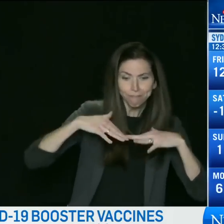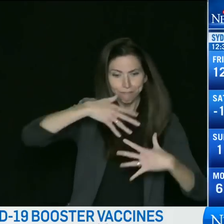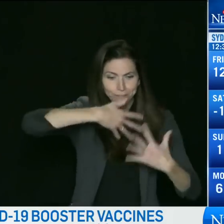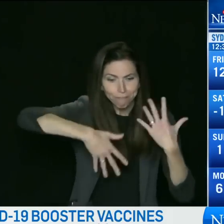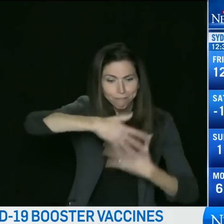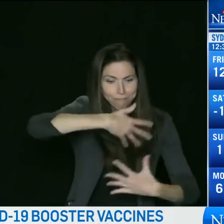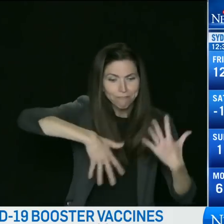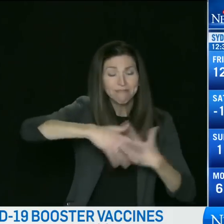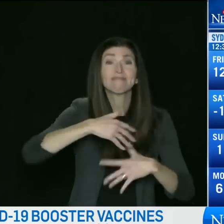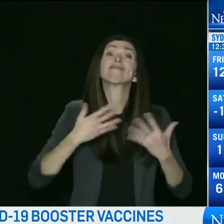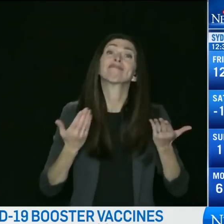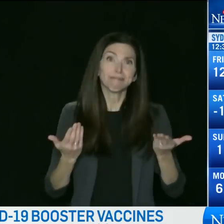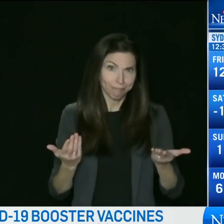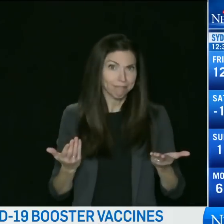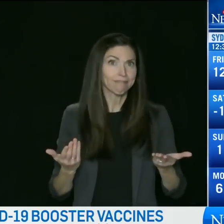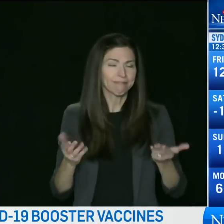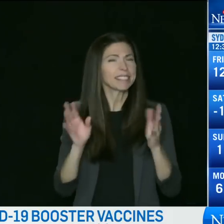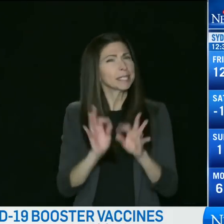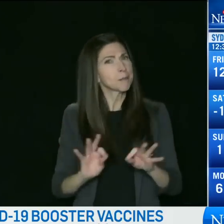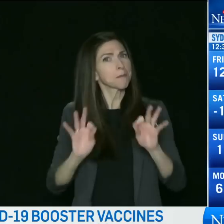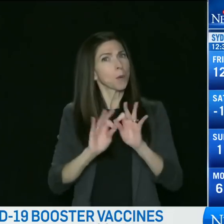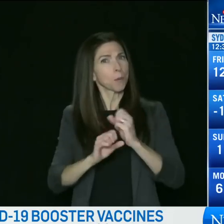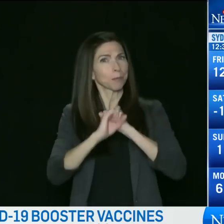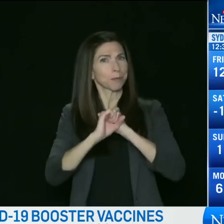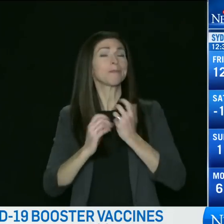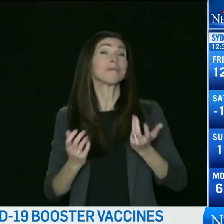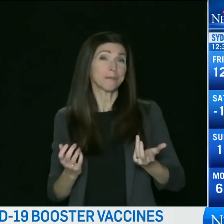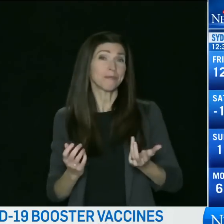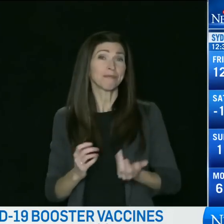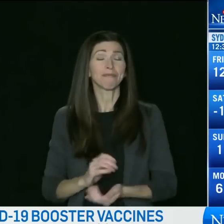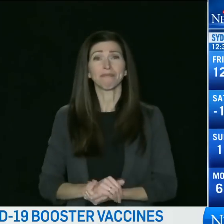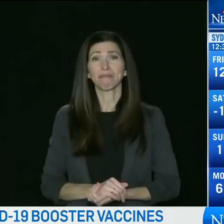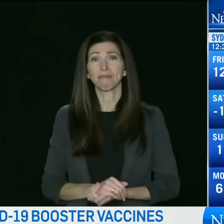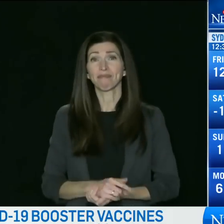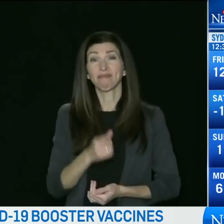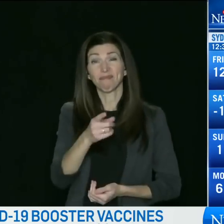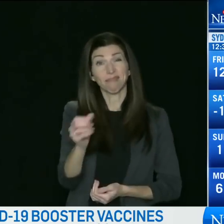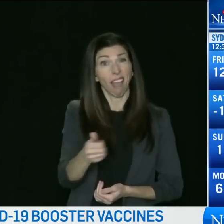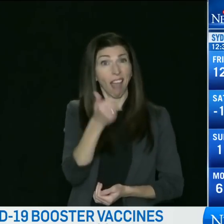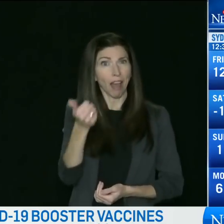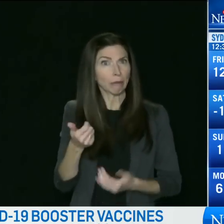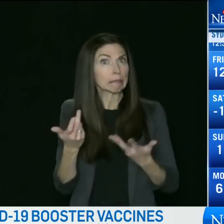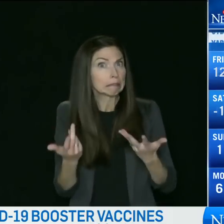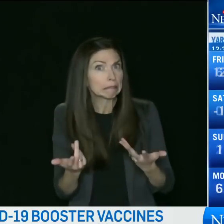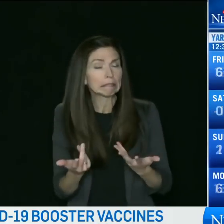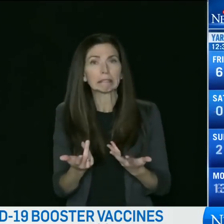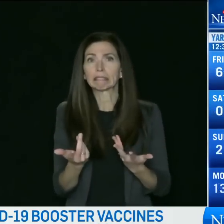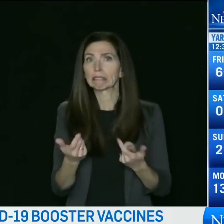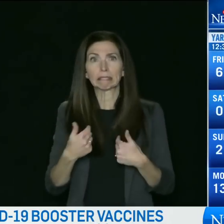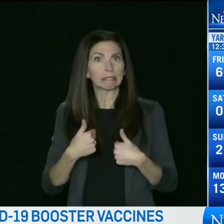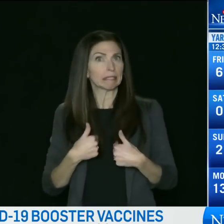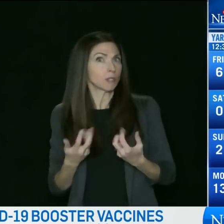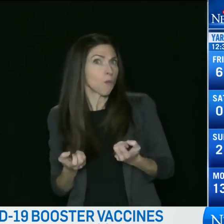KNOW, AS, YOU KNOW, LOTS OF